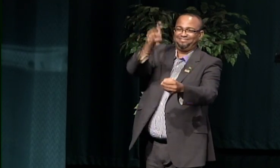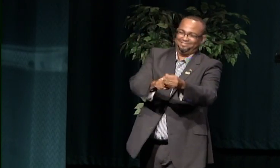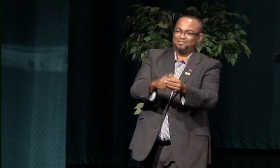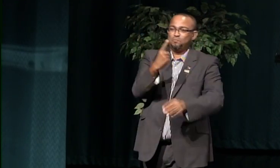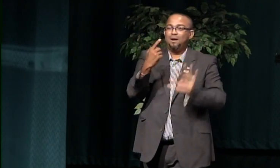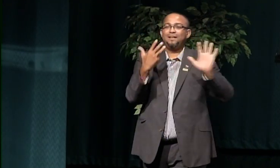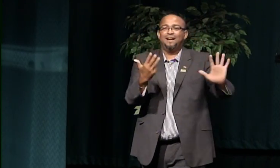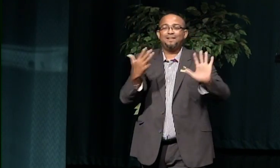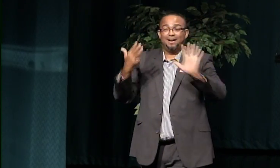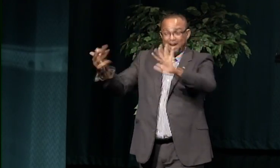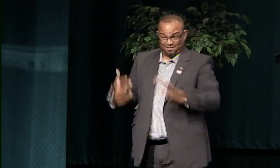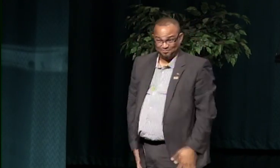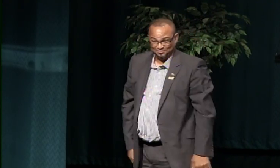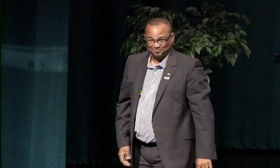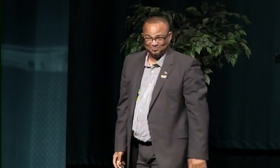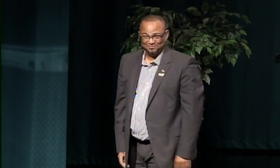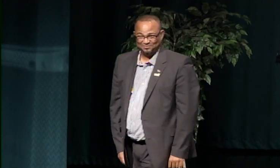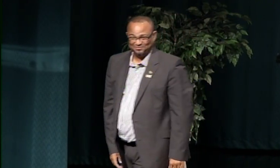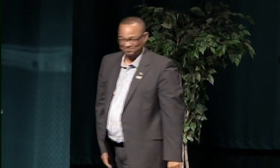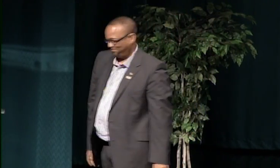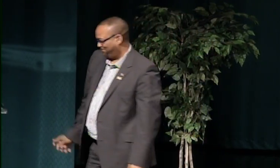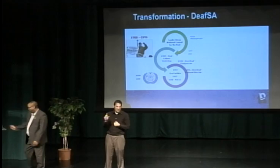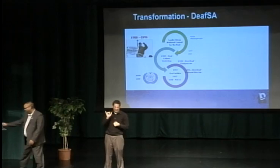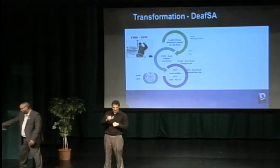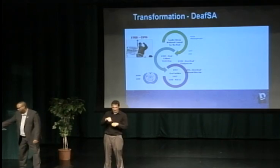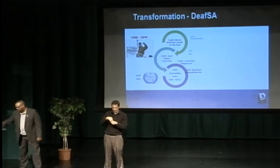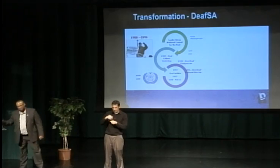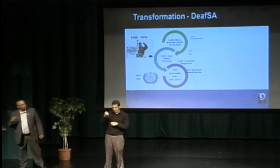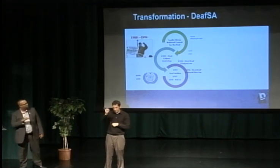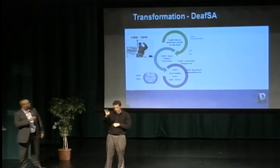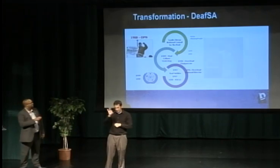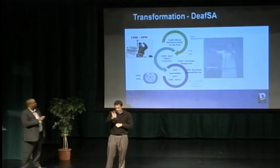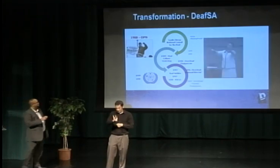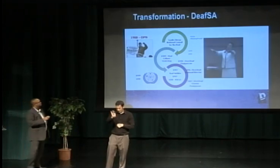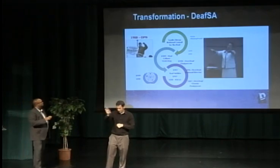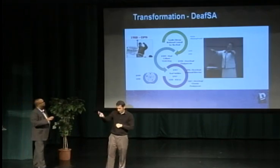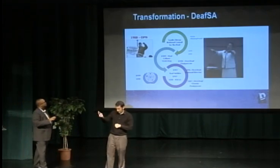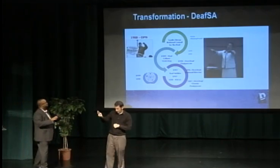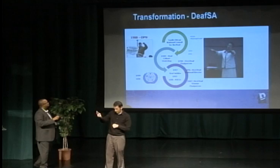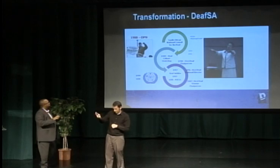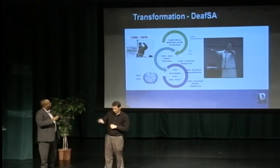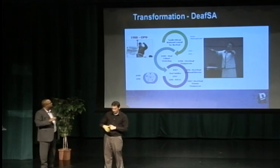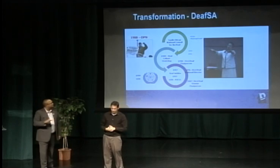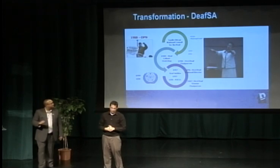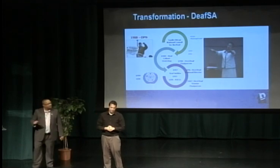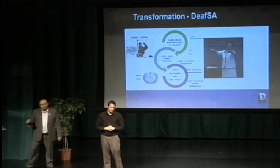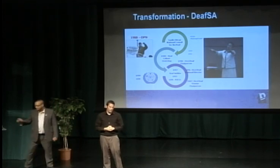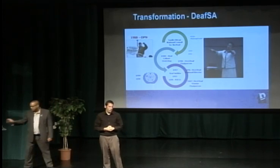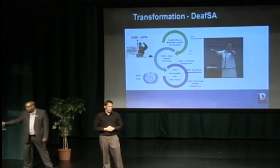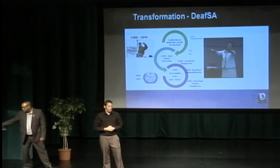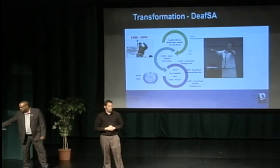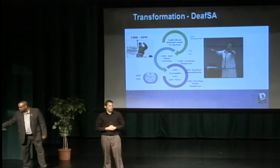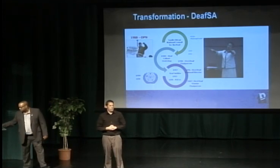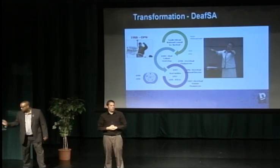on our council. And that's when we were able to join